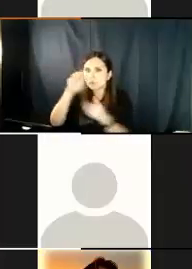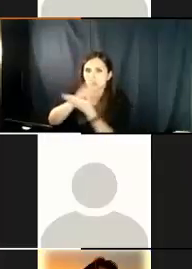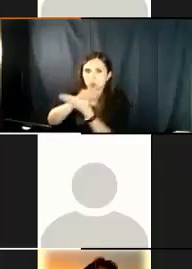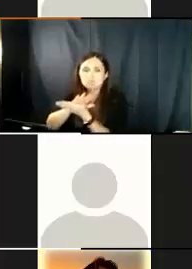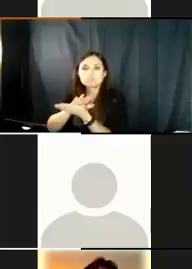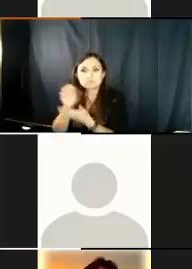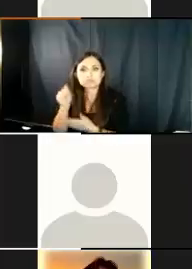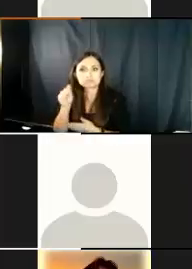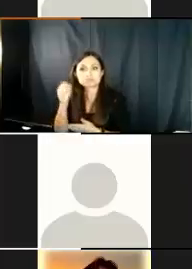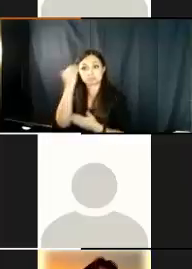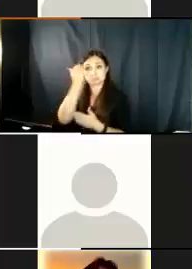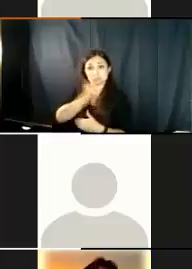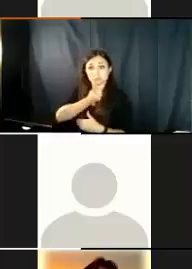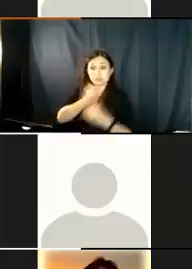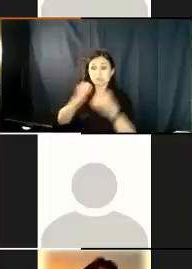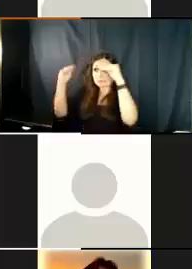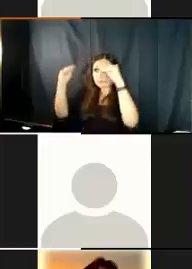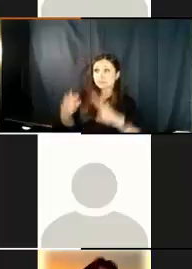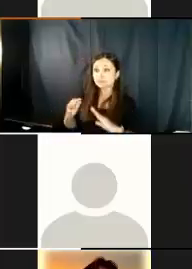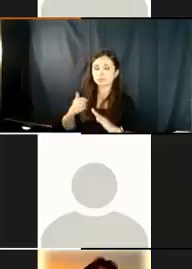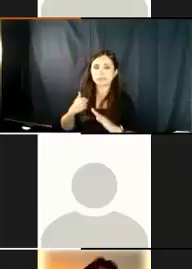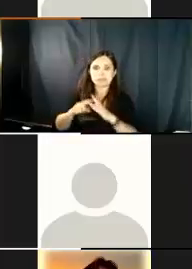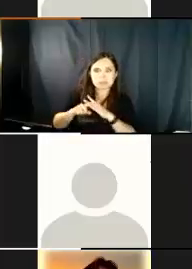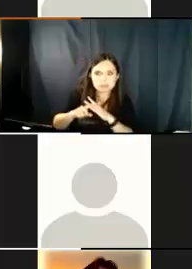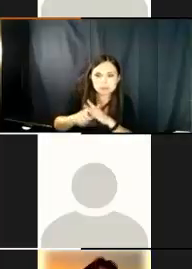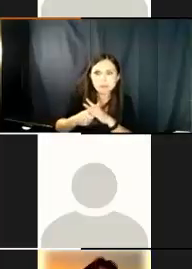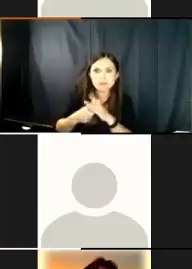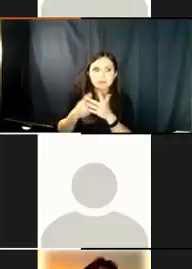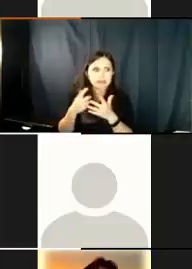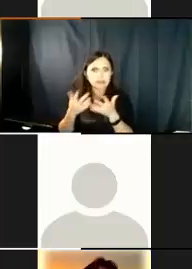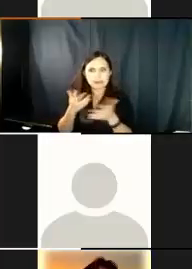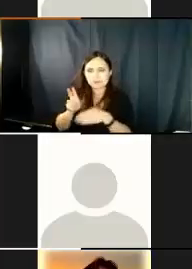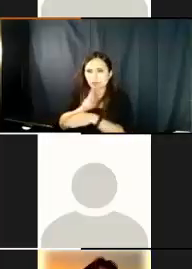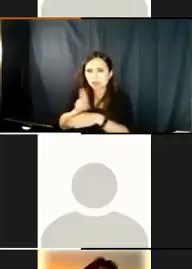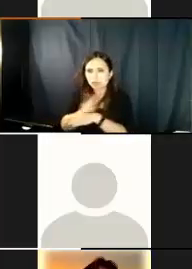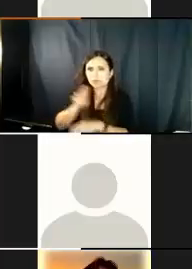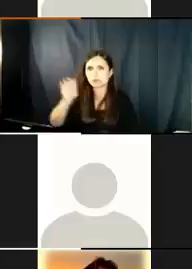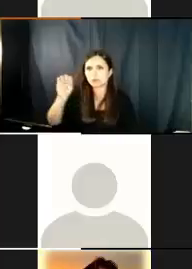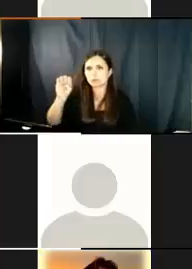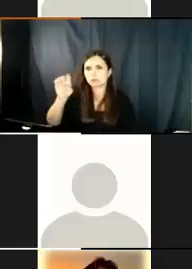and I know as a teacher when I started off using, we happen to use Edmodo at that time,